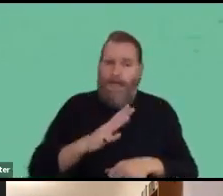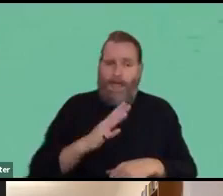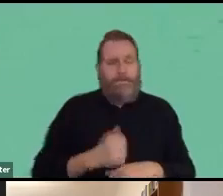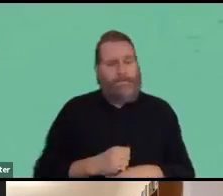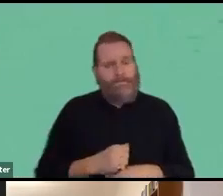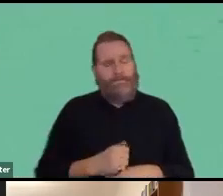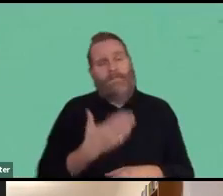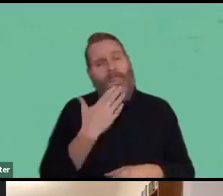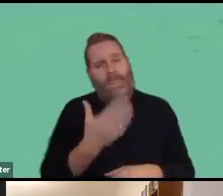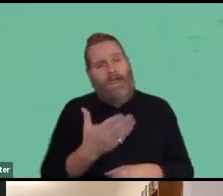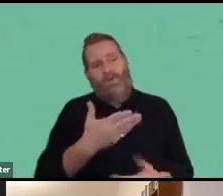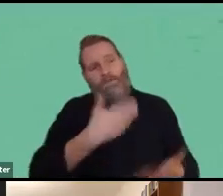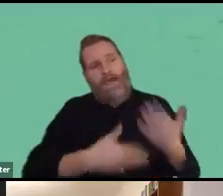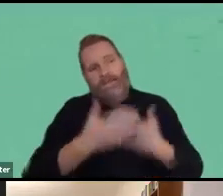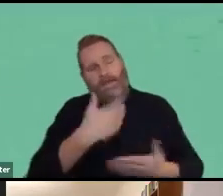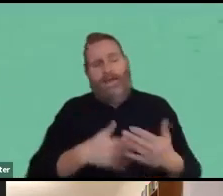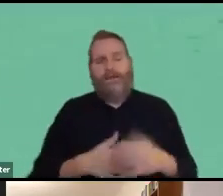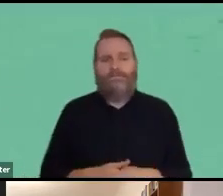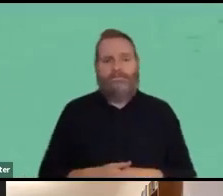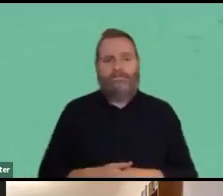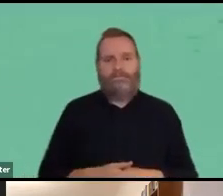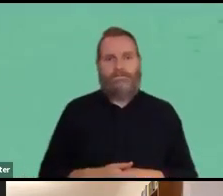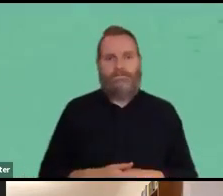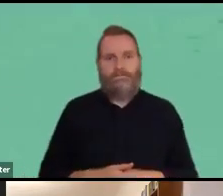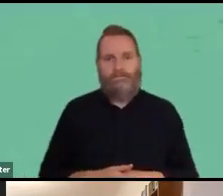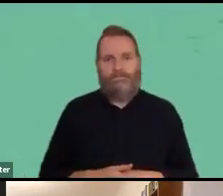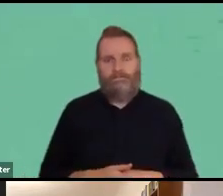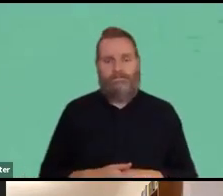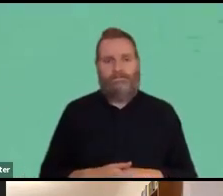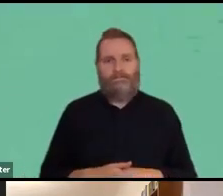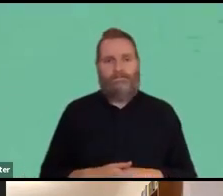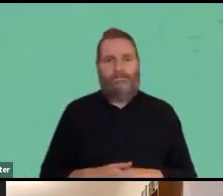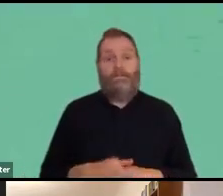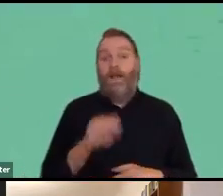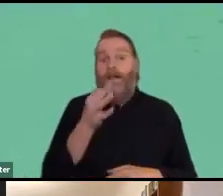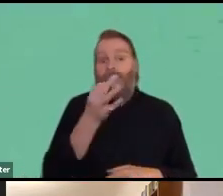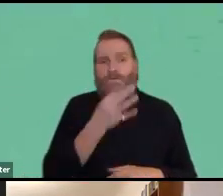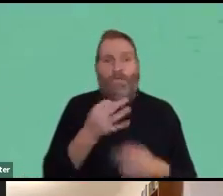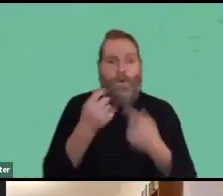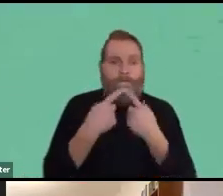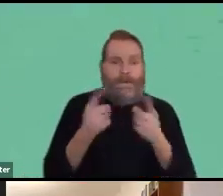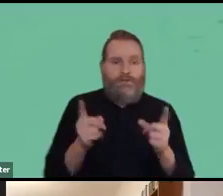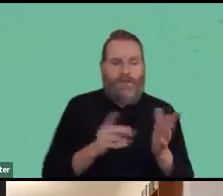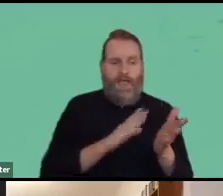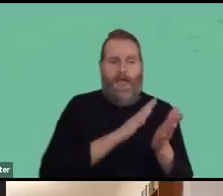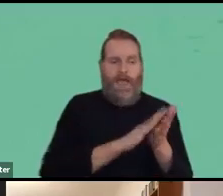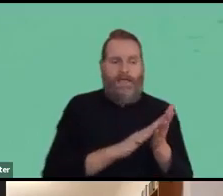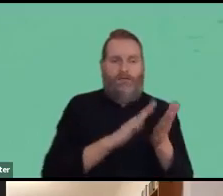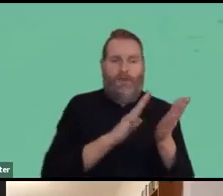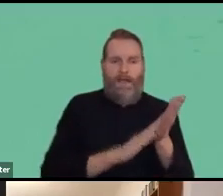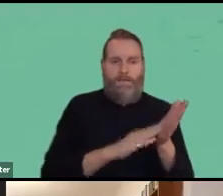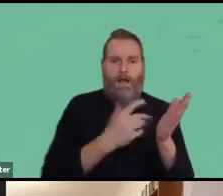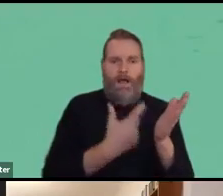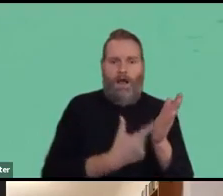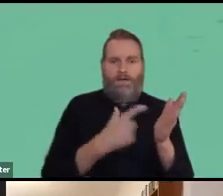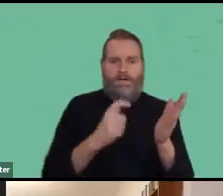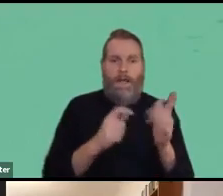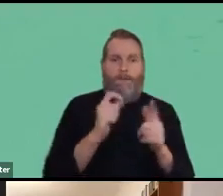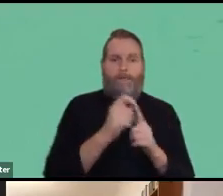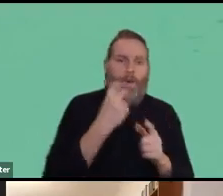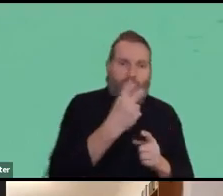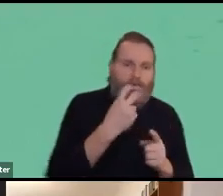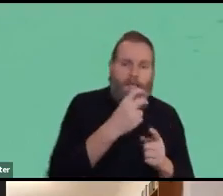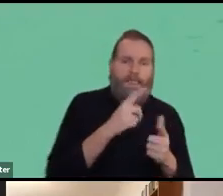that Margaret. Okay another few shout outs HMRC Portsdown Vectis branch, DWP Sunderland branch,